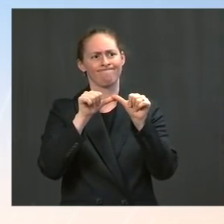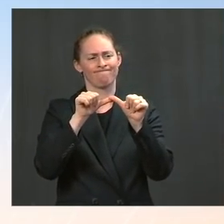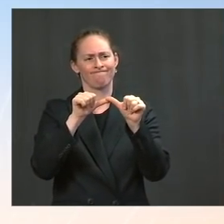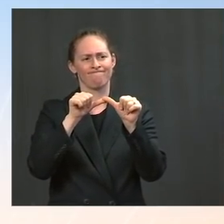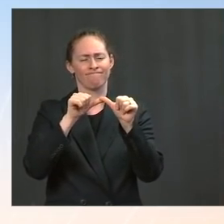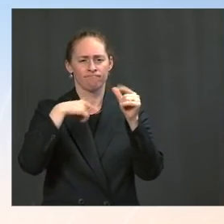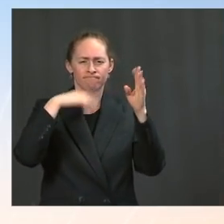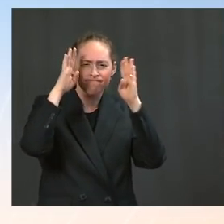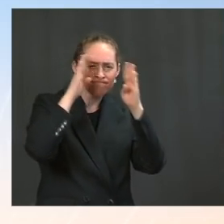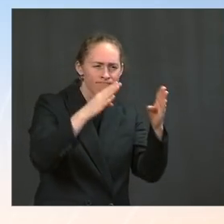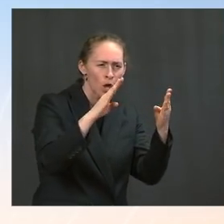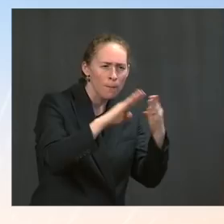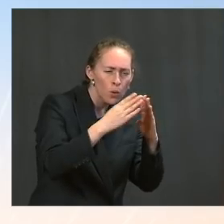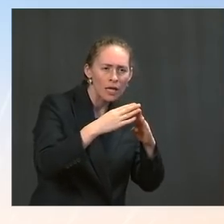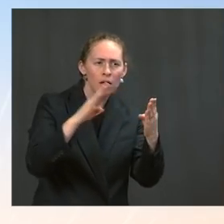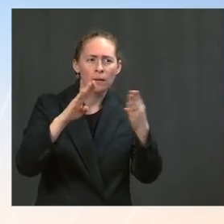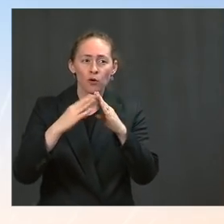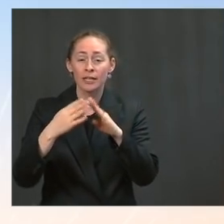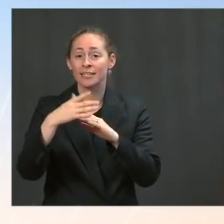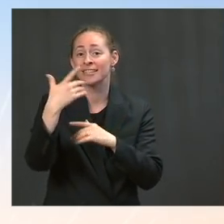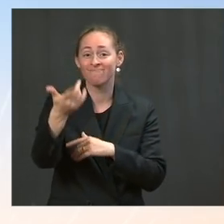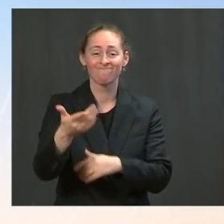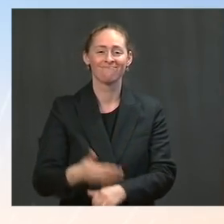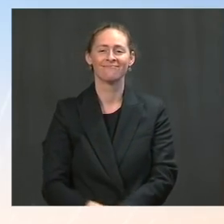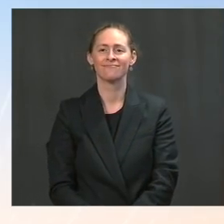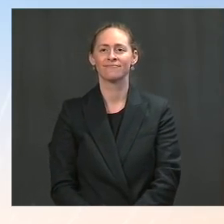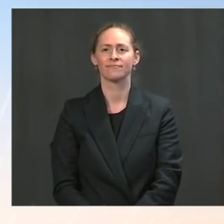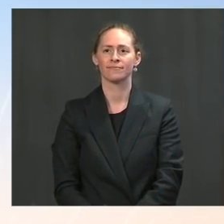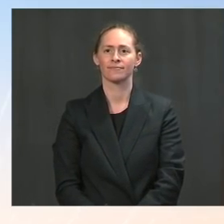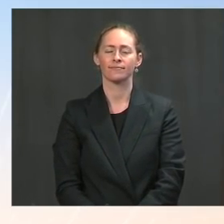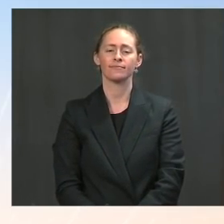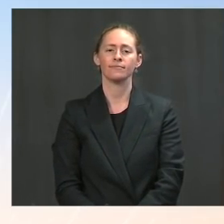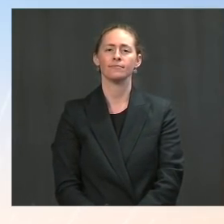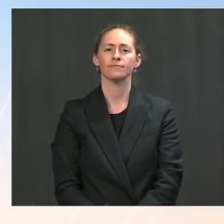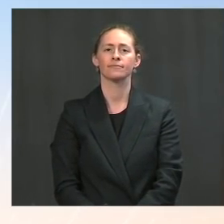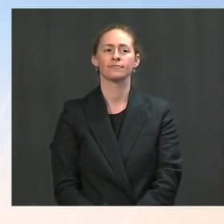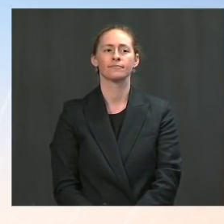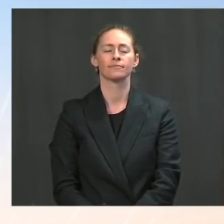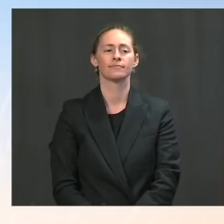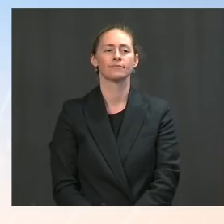Go ahead. The Press: And following up on that: I know the administration has said they're not interested